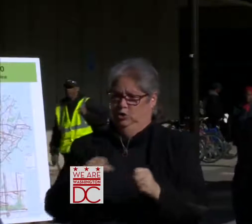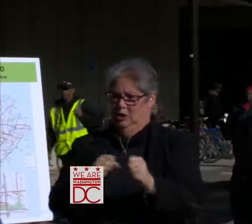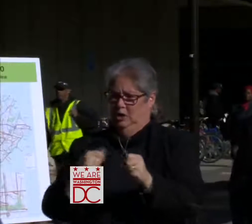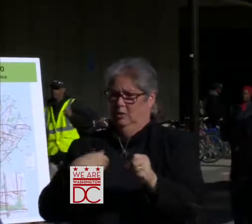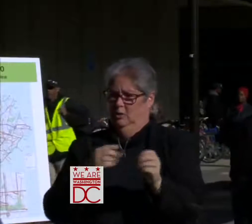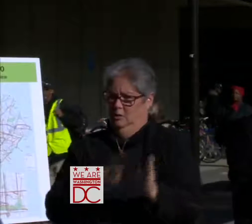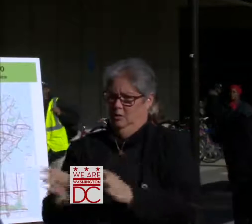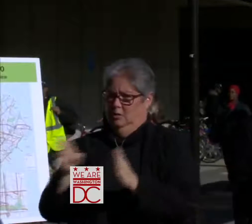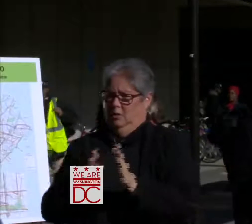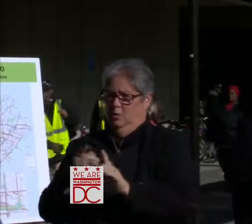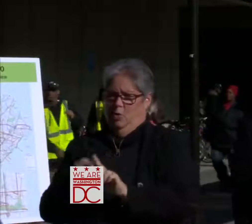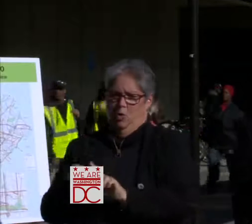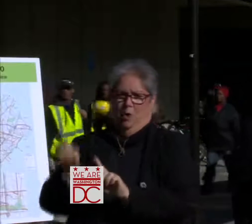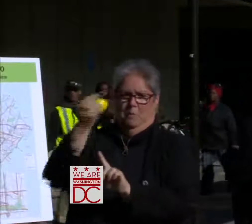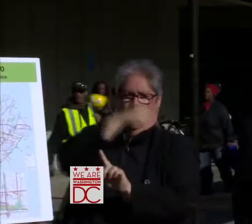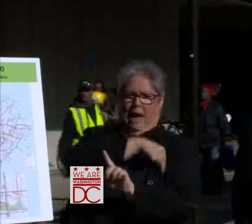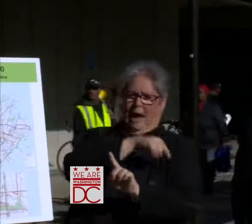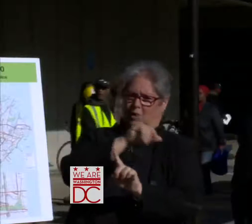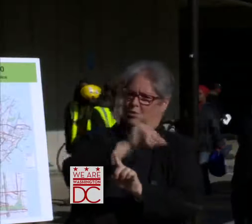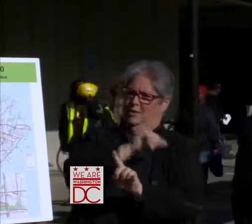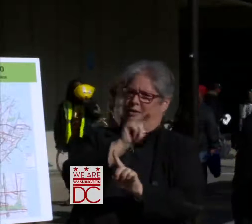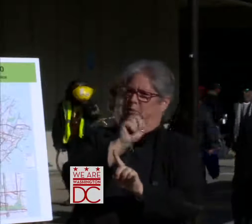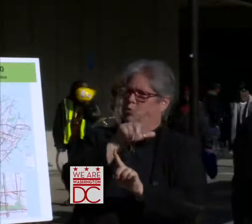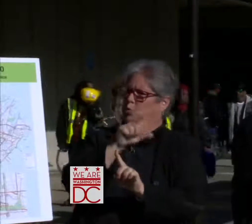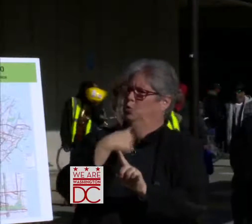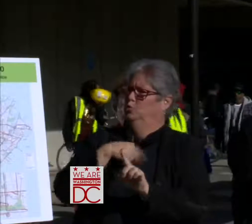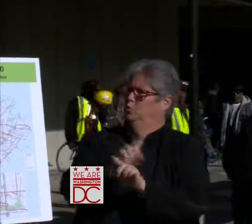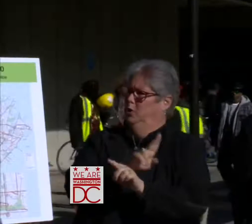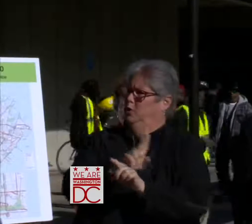WE'RE GOING BACK BASICALLY TO THE SAME TOOLS THAT WE HAVE USED